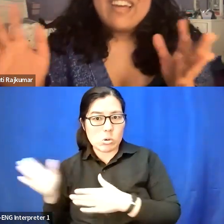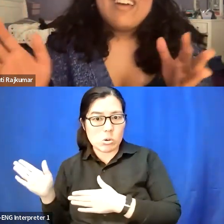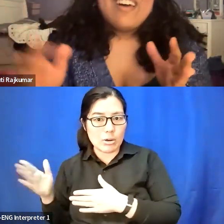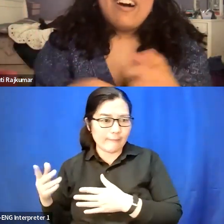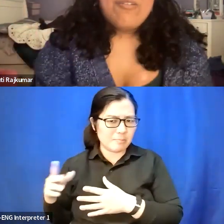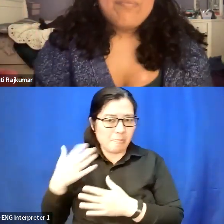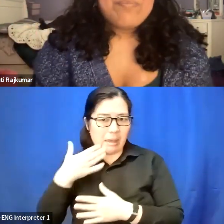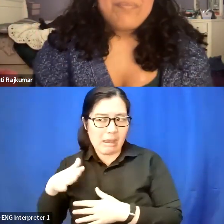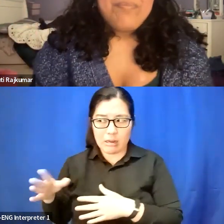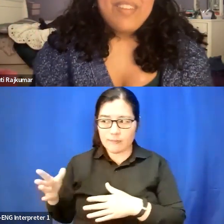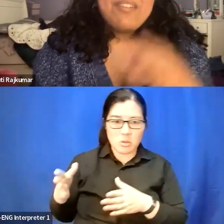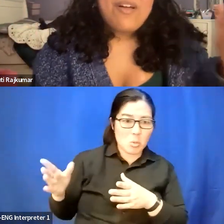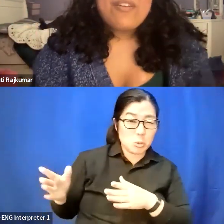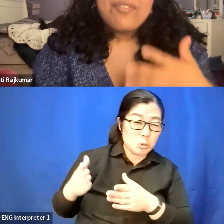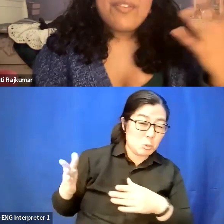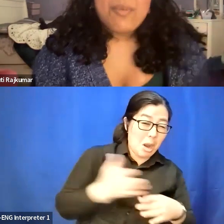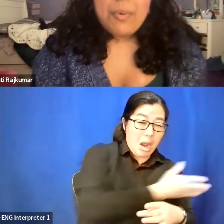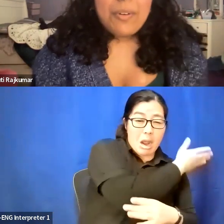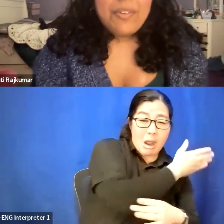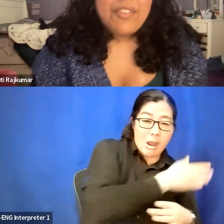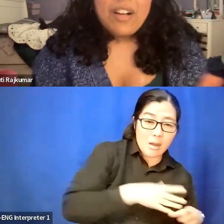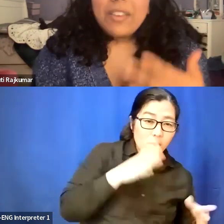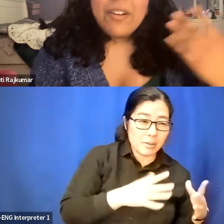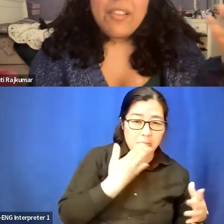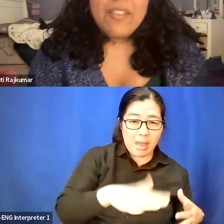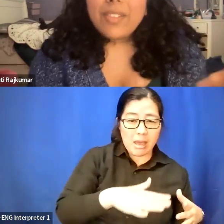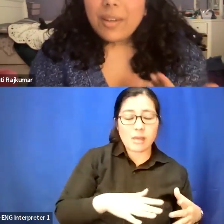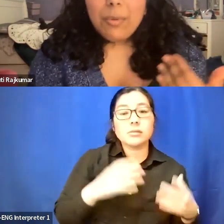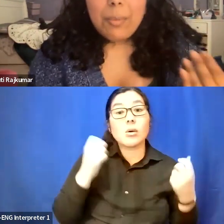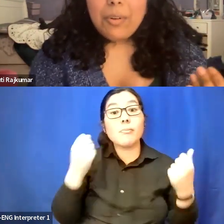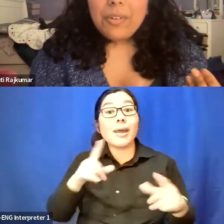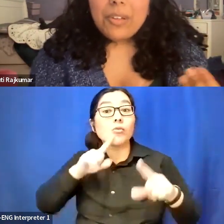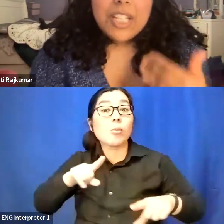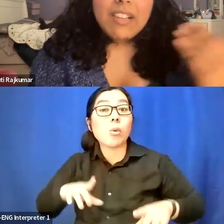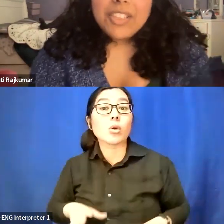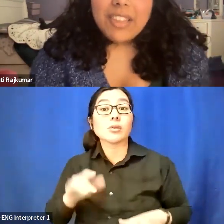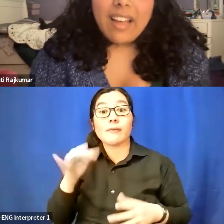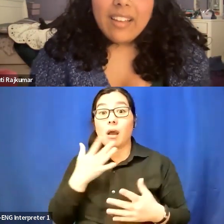And a lot of reporters of color, a lot of disabled reporters are challenging that